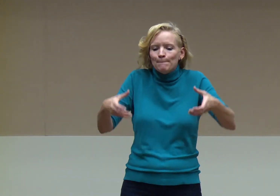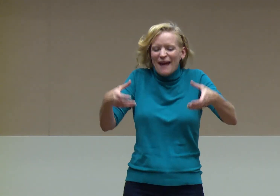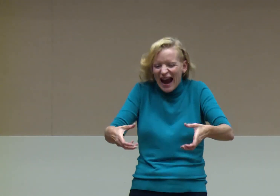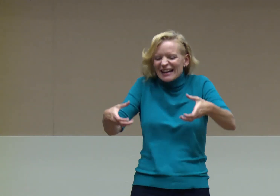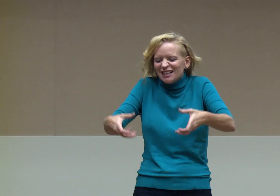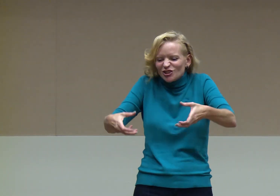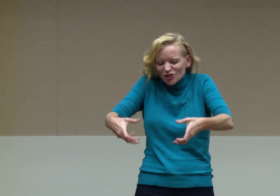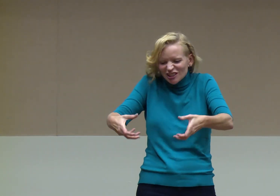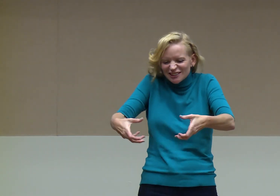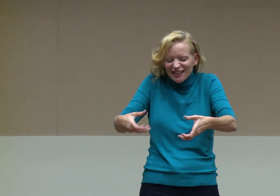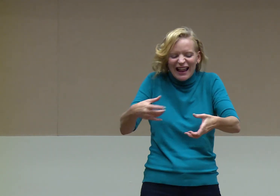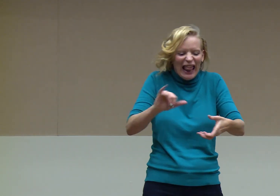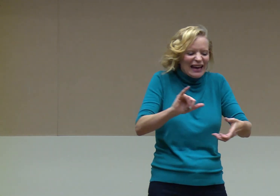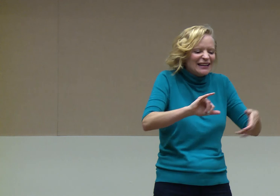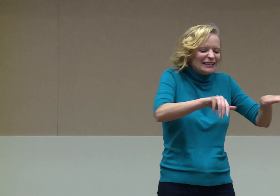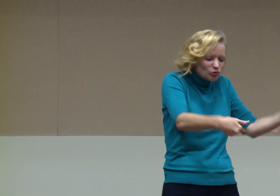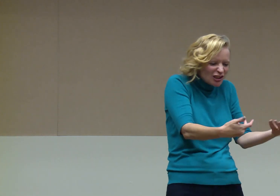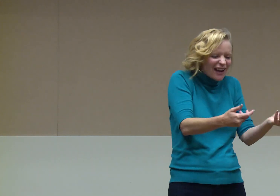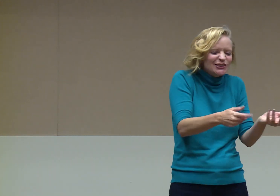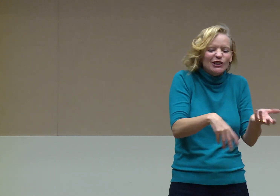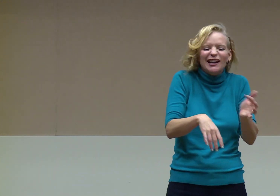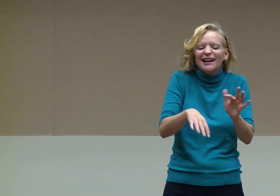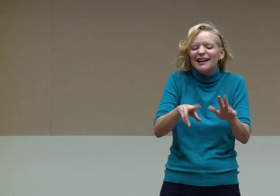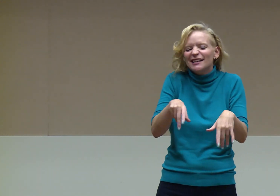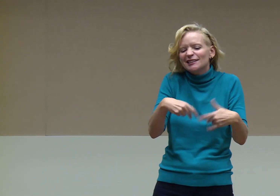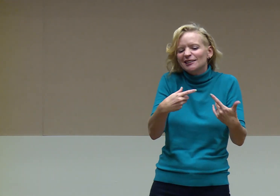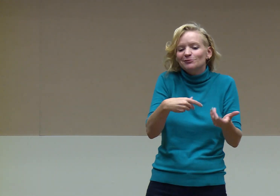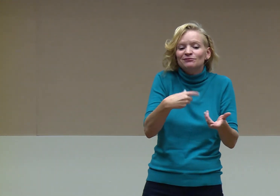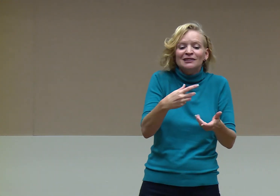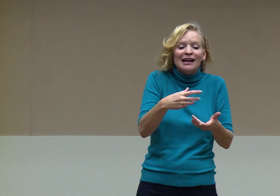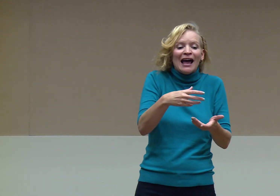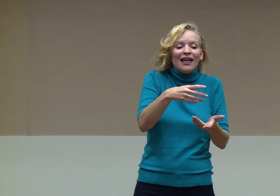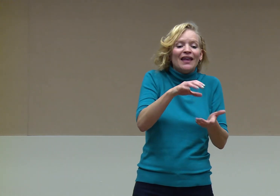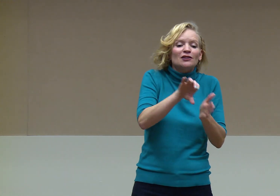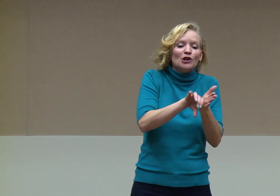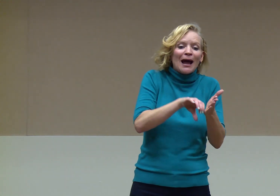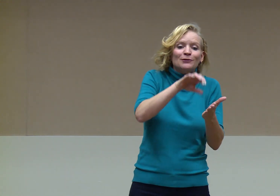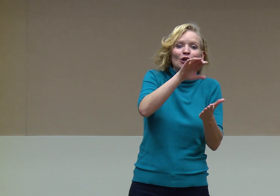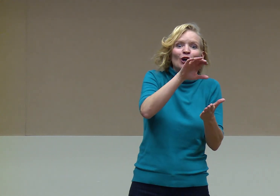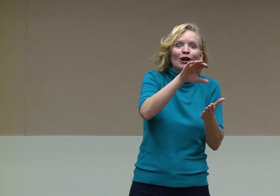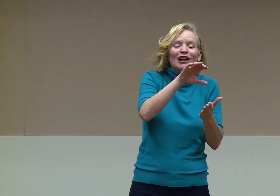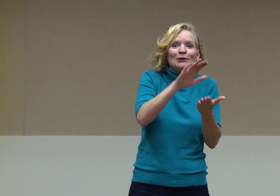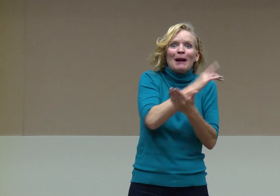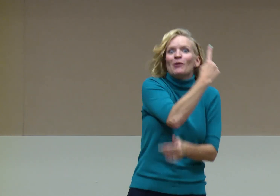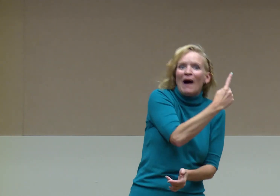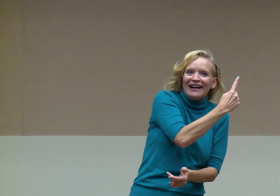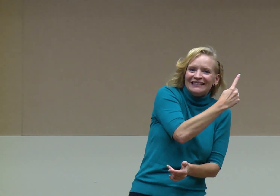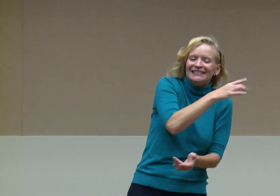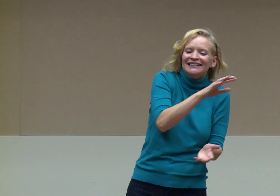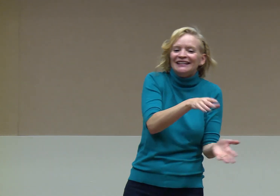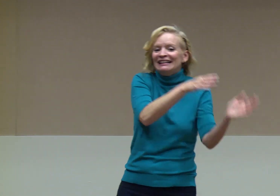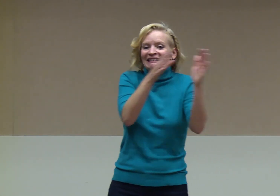I still had to write a package of sorts with the introduction, chapters,